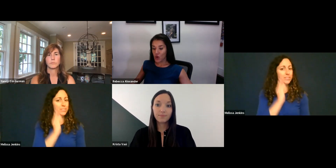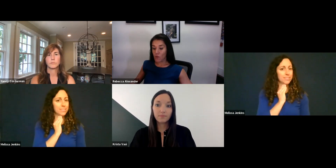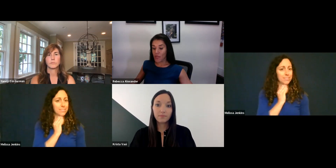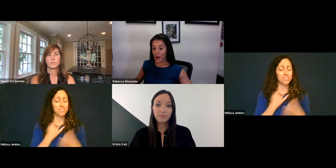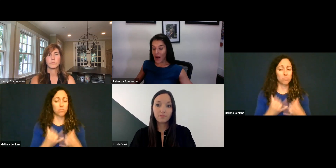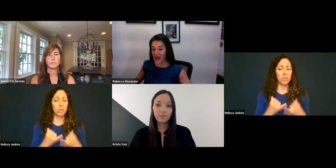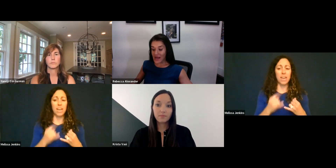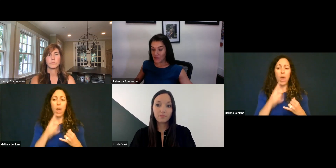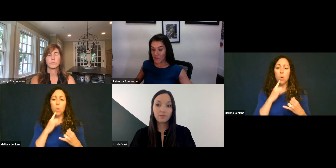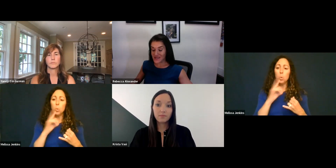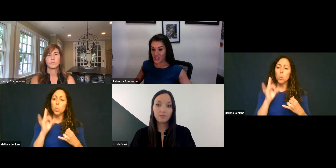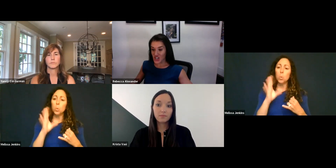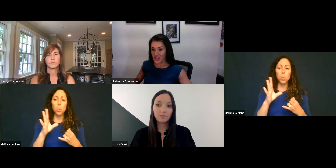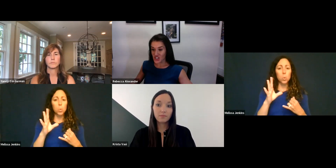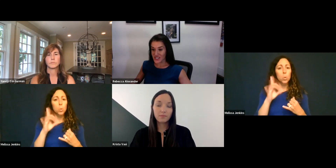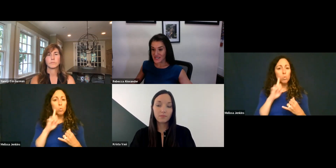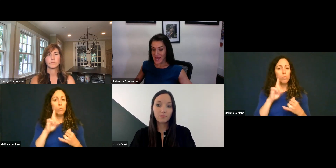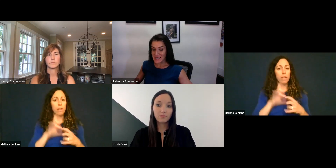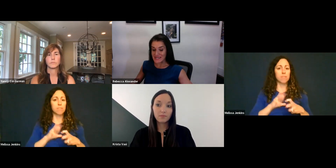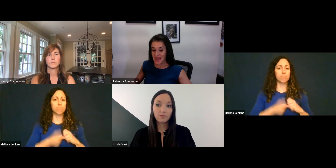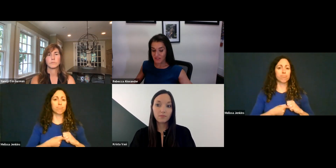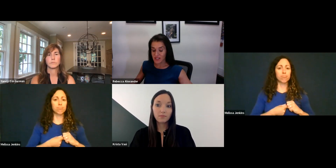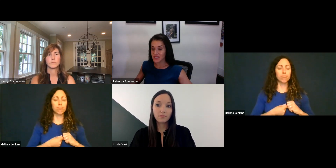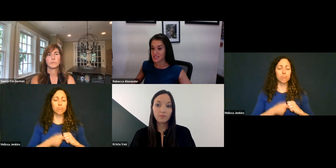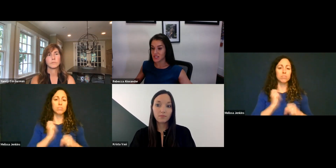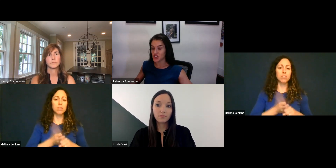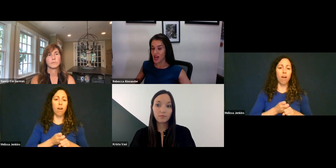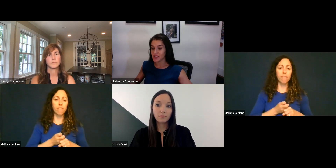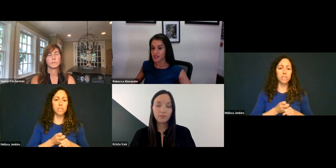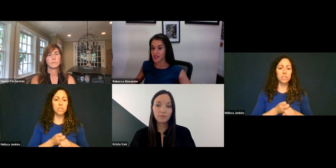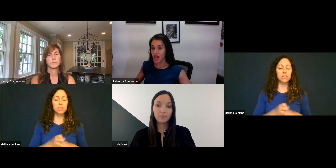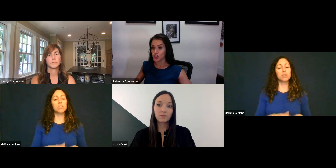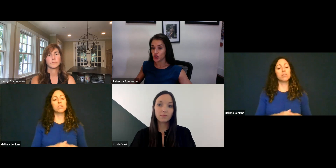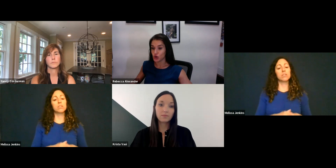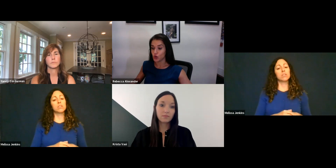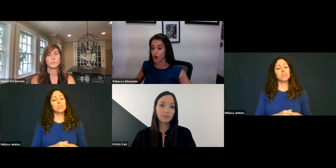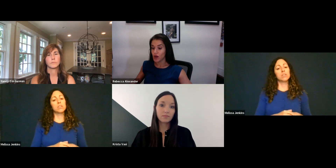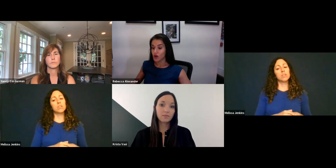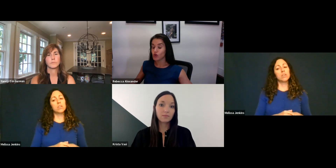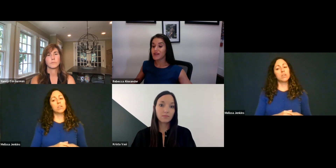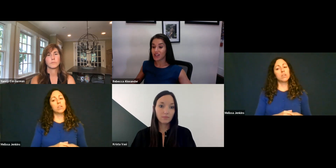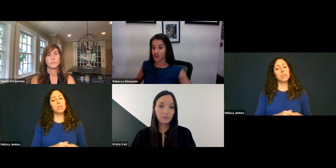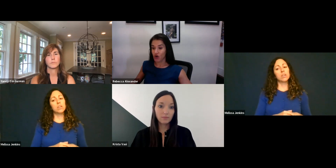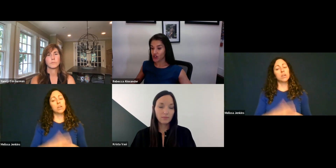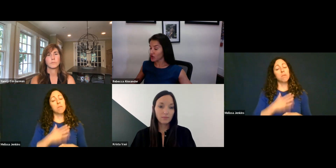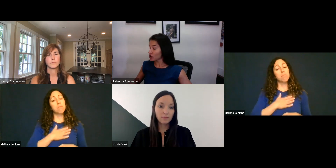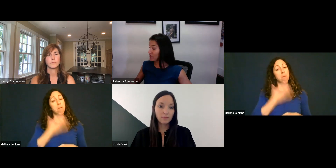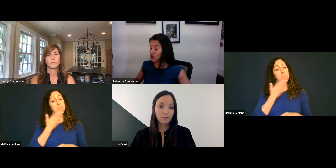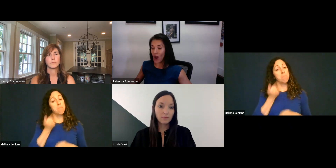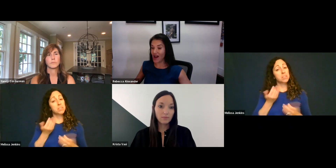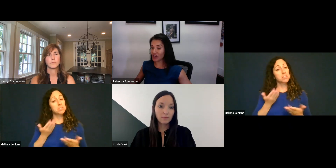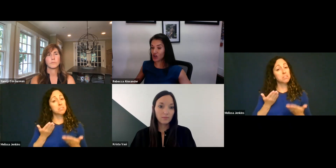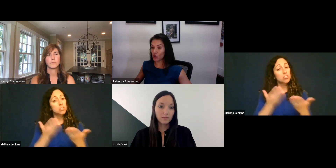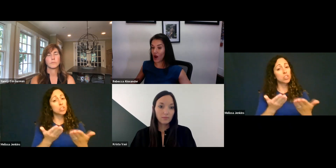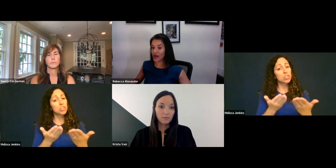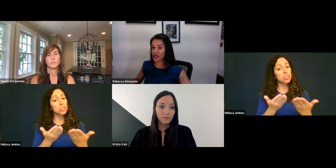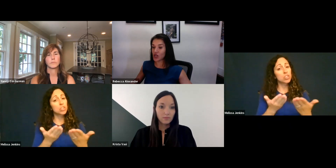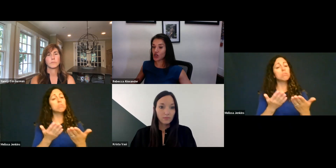So my best suggestion is, I definitely suggest that you create structure, if you haven't already.